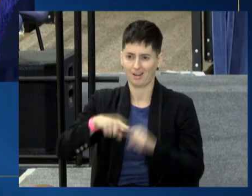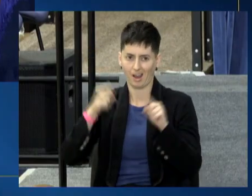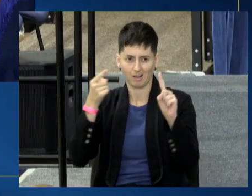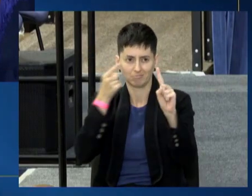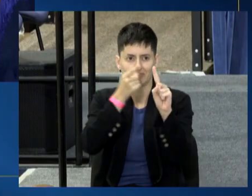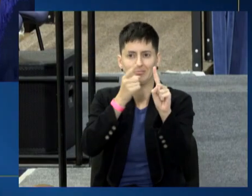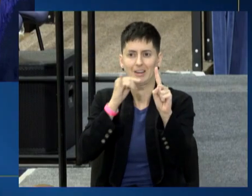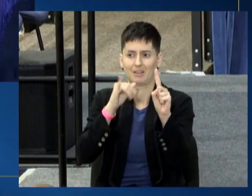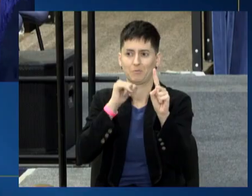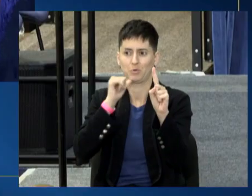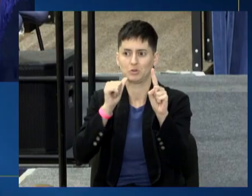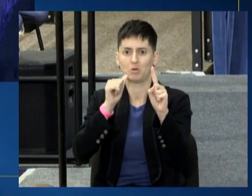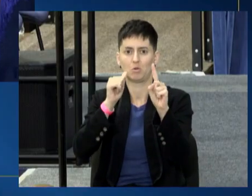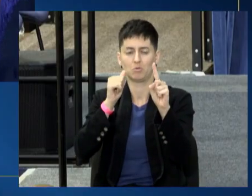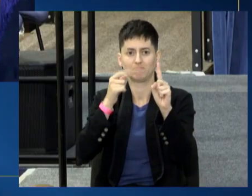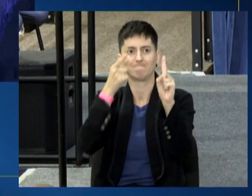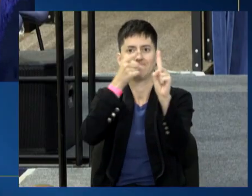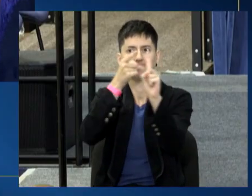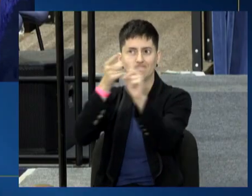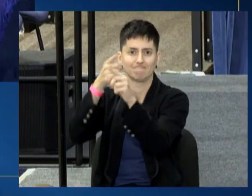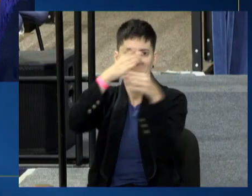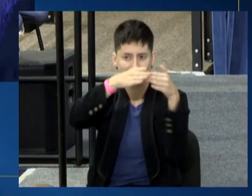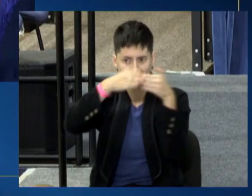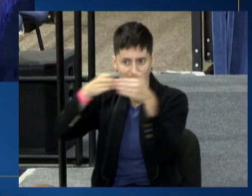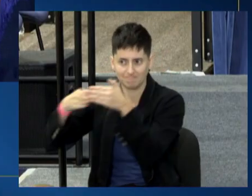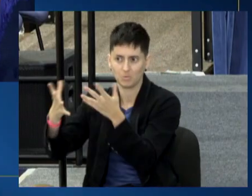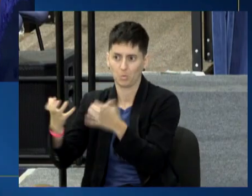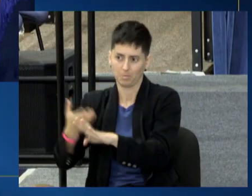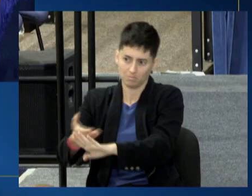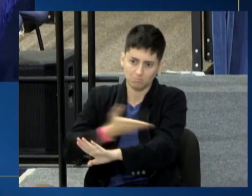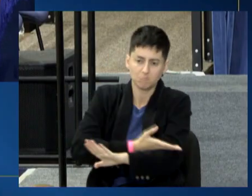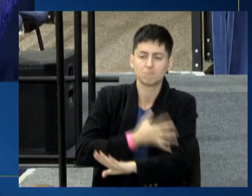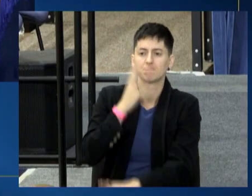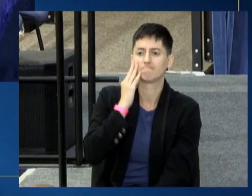the experience of cancer for patients and families without leveraging the